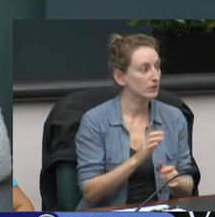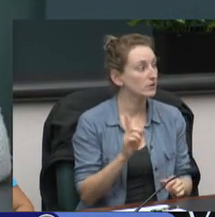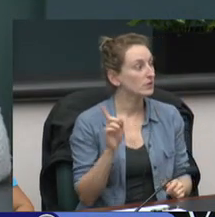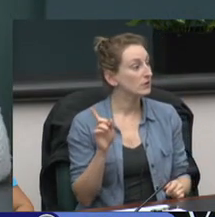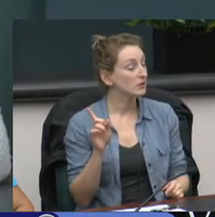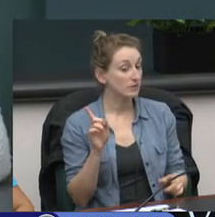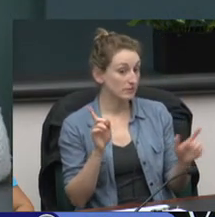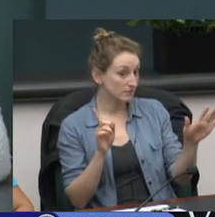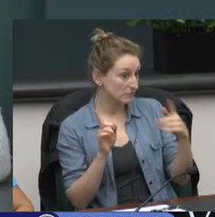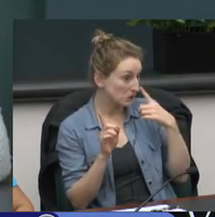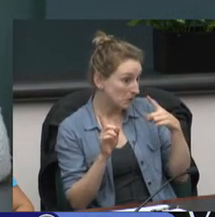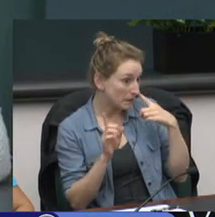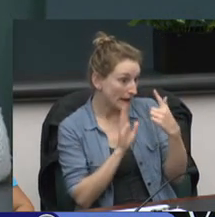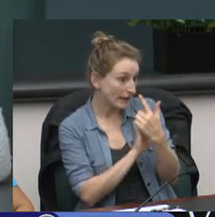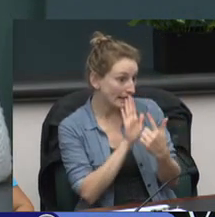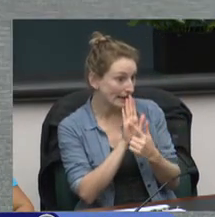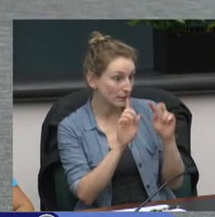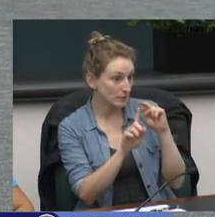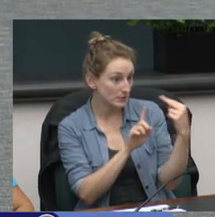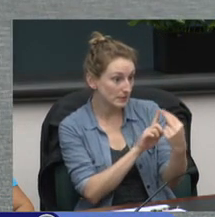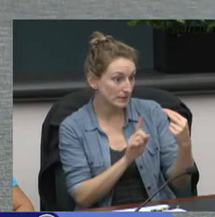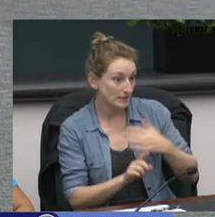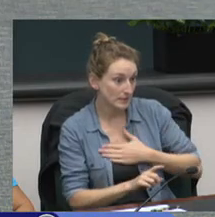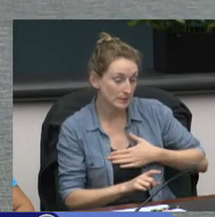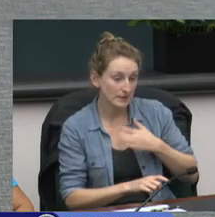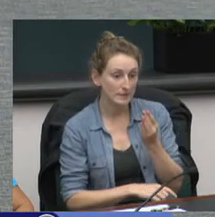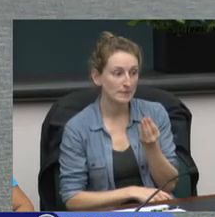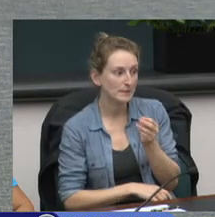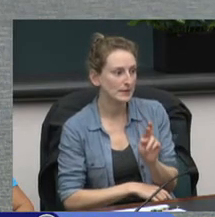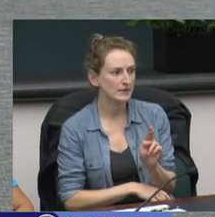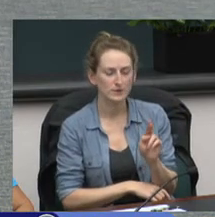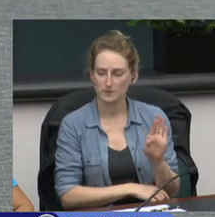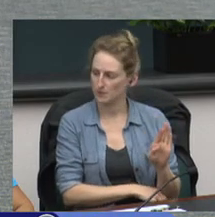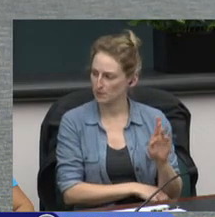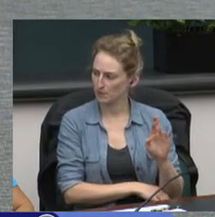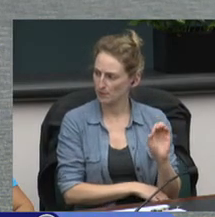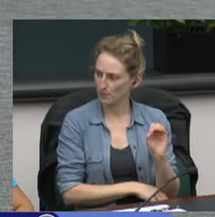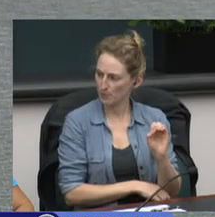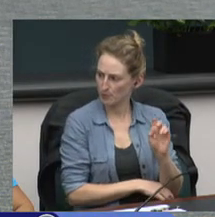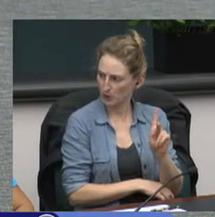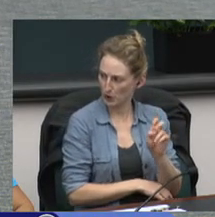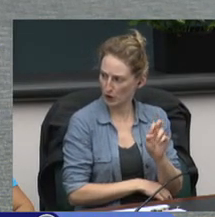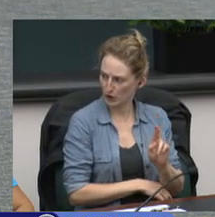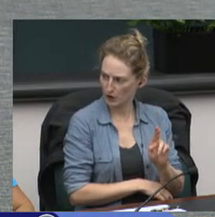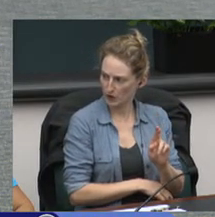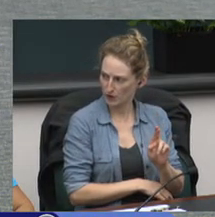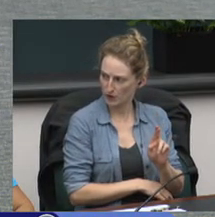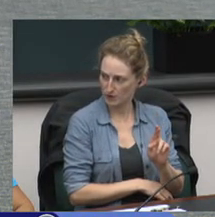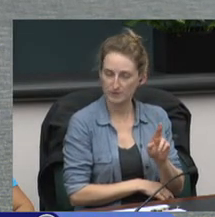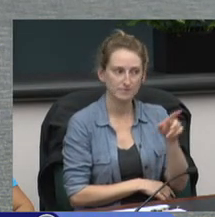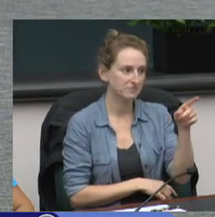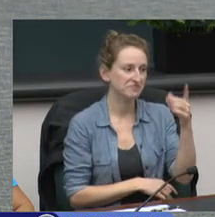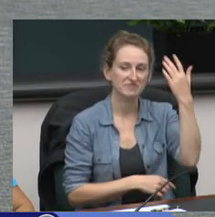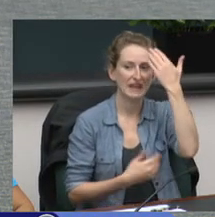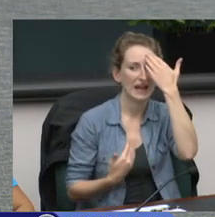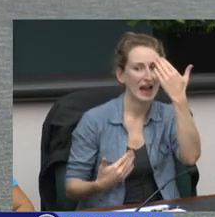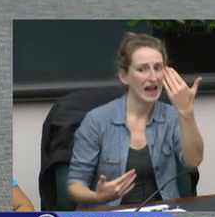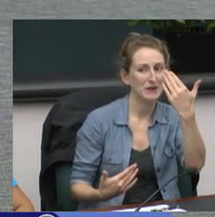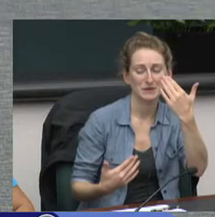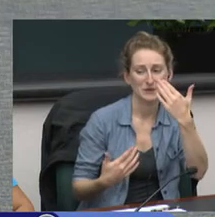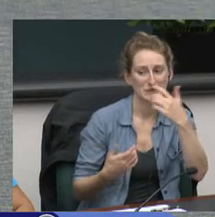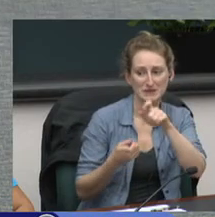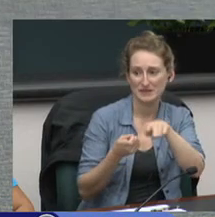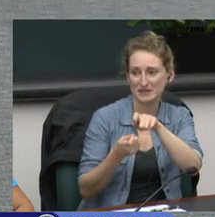perspective I'd have to do some research so I can certainly get back to you on it